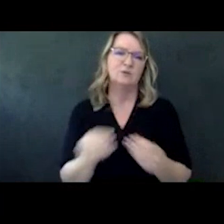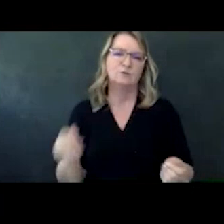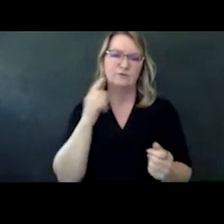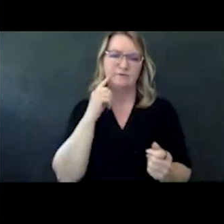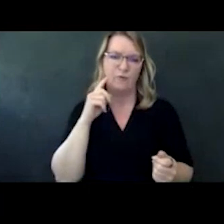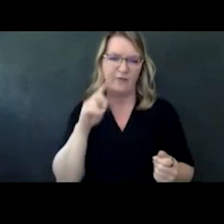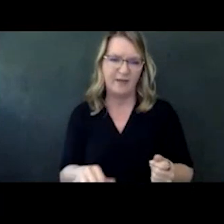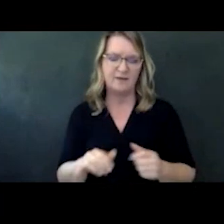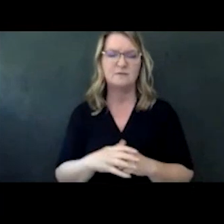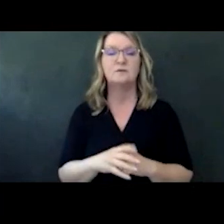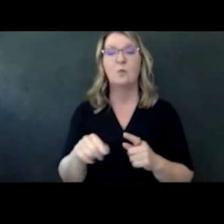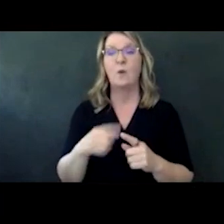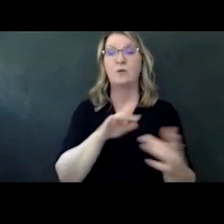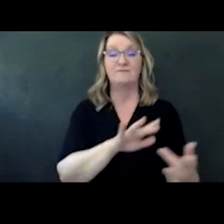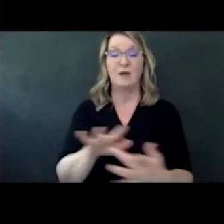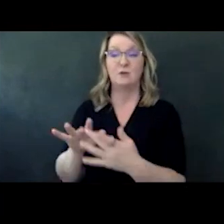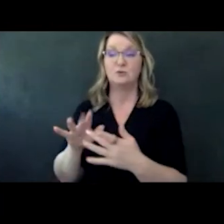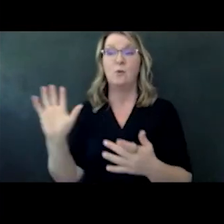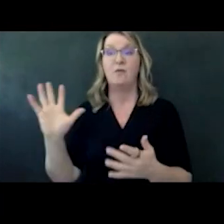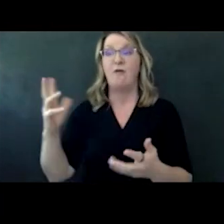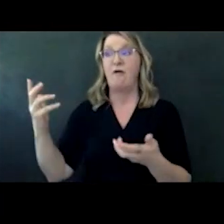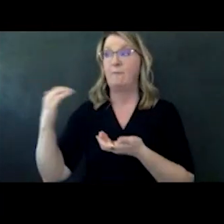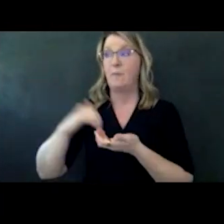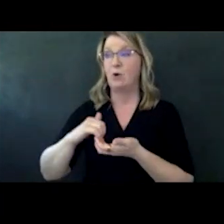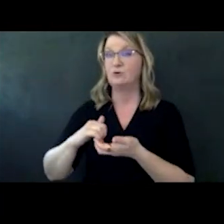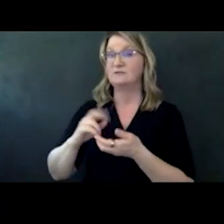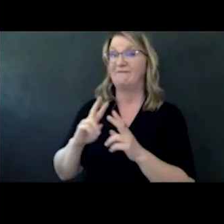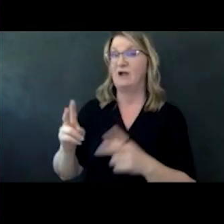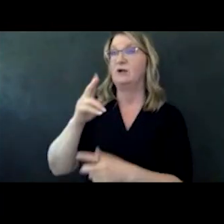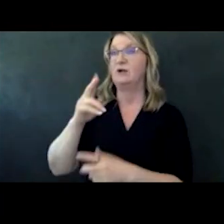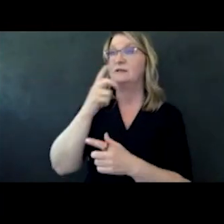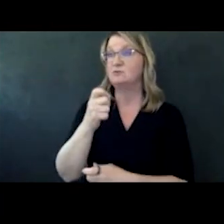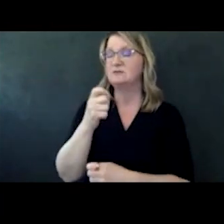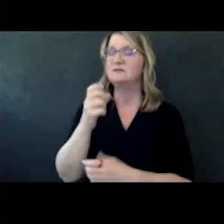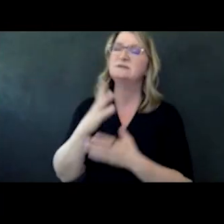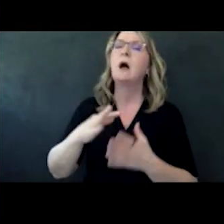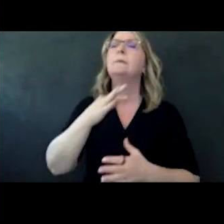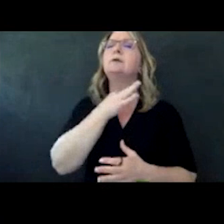to have partners that are very interested and some that are curious but hesitant to commit.